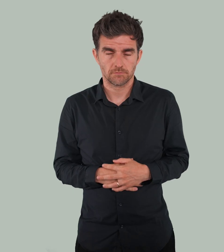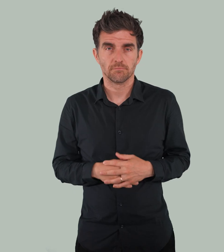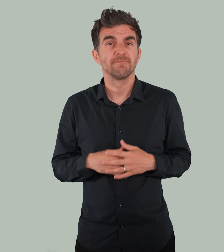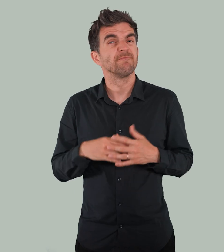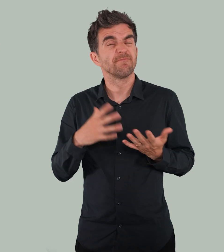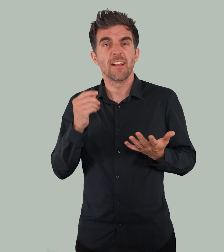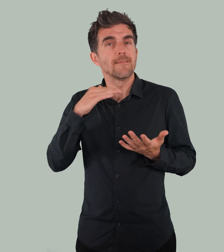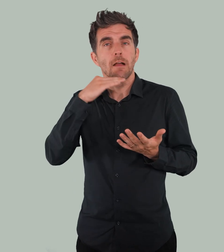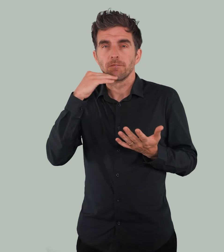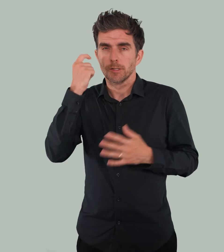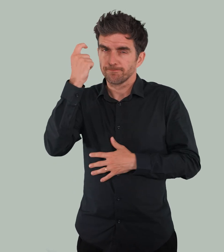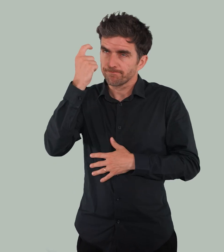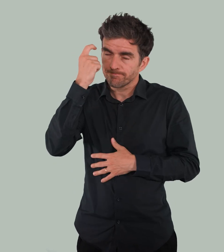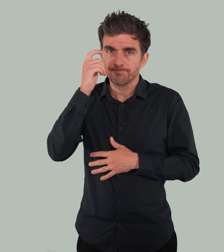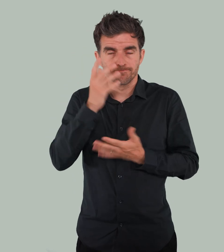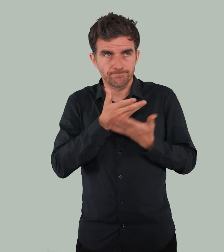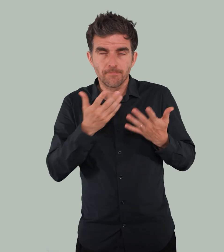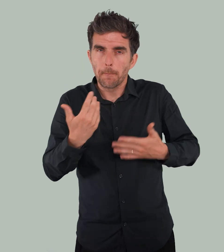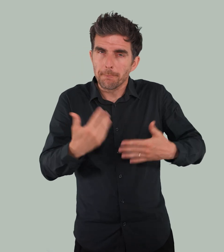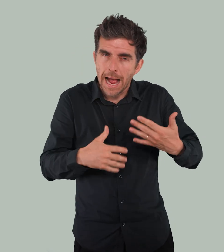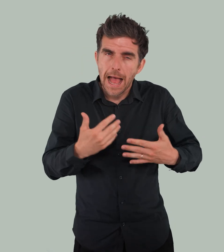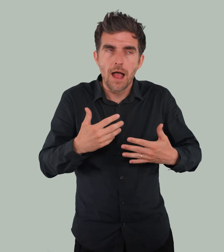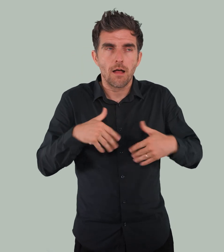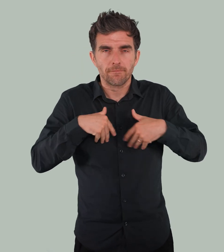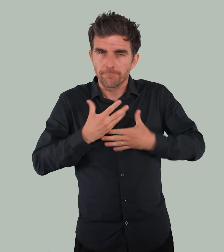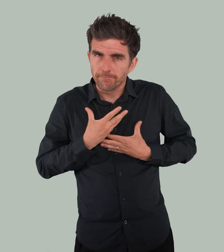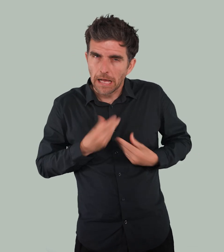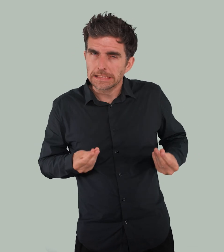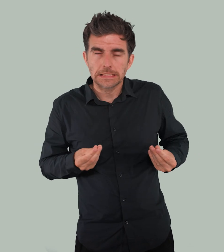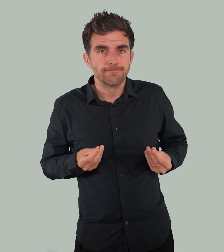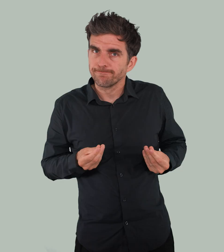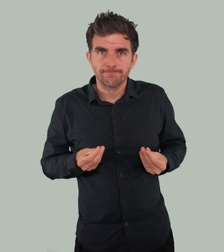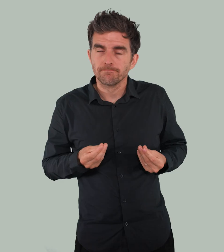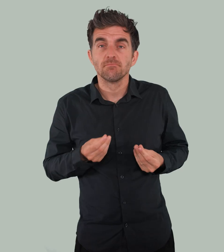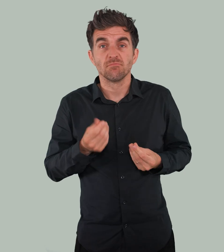Insufficient consideration of pain and fatigue: